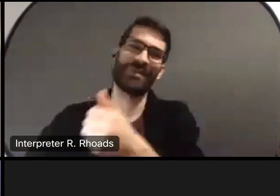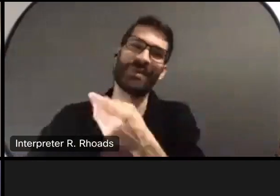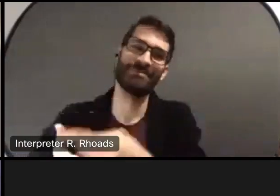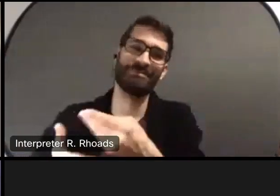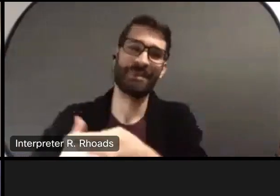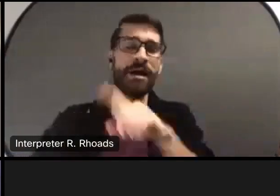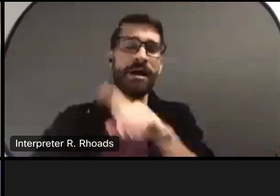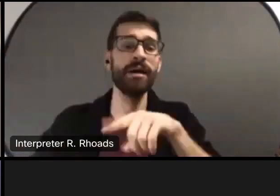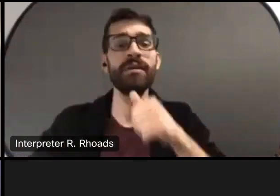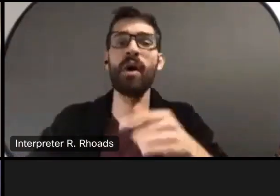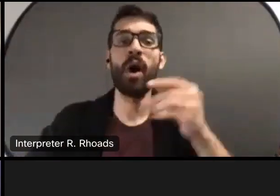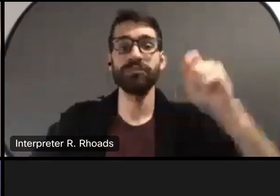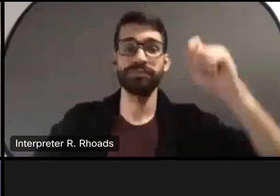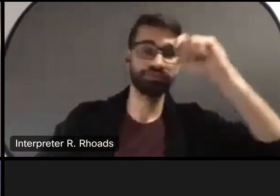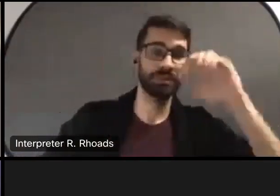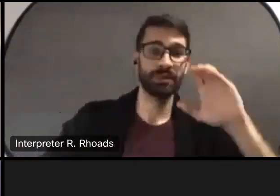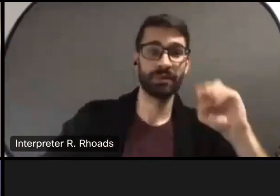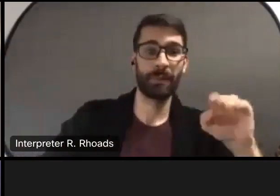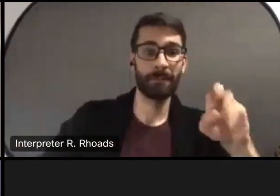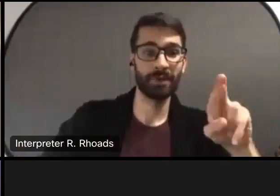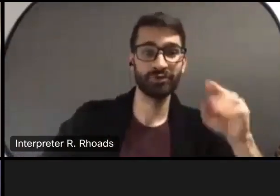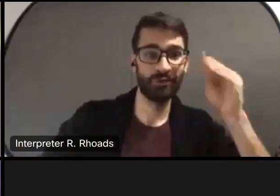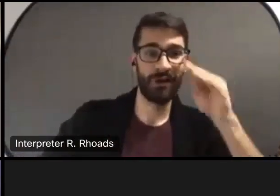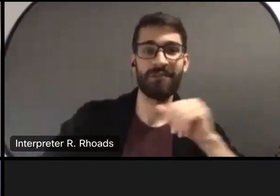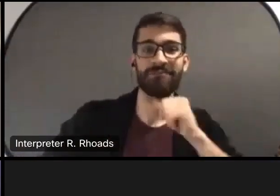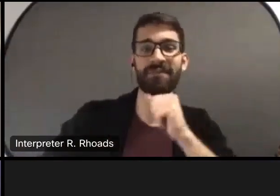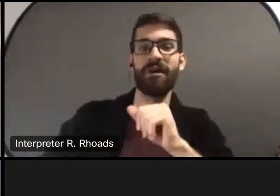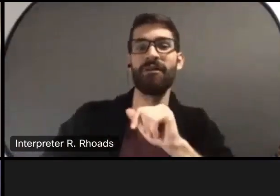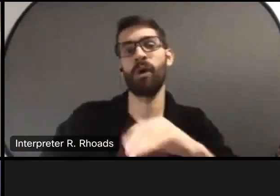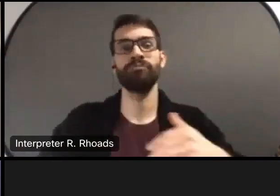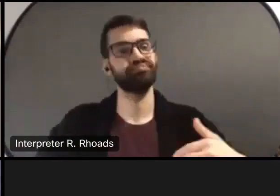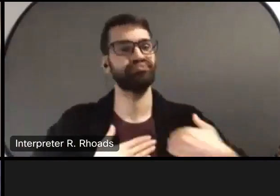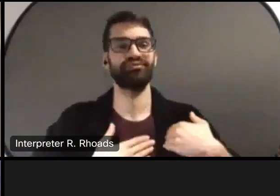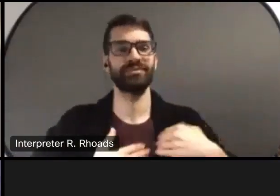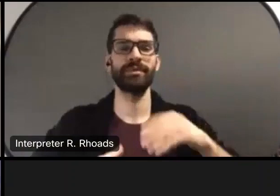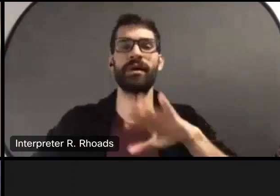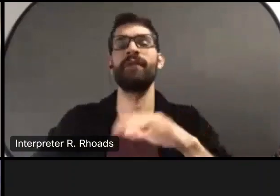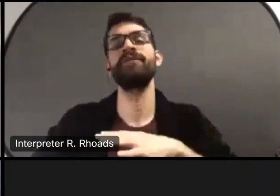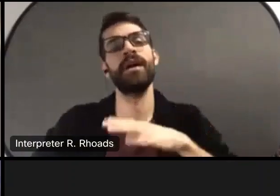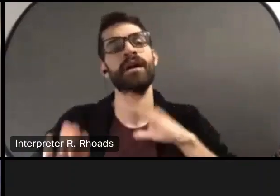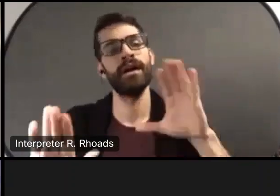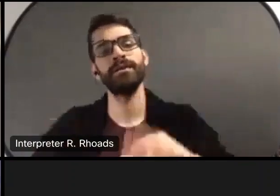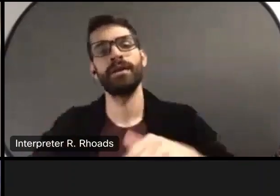your Commissioner hat by doing it. (Stevens) I'm gonna have a Santa hat on so no Commissioner hat,